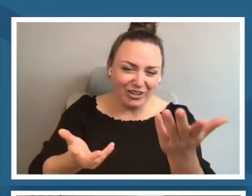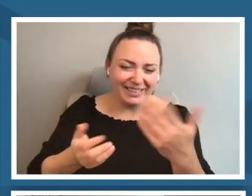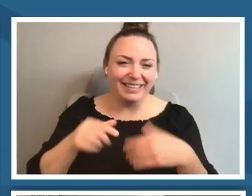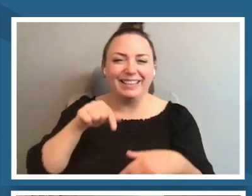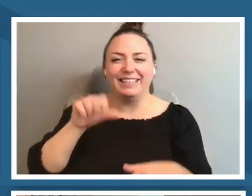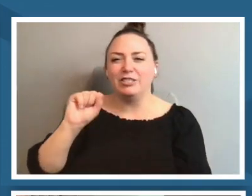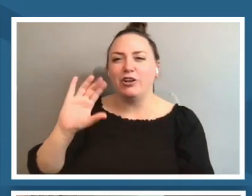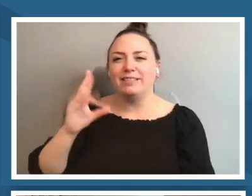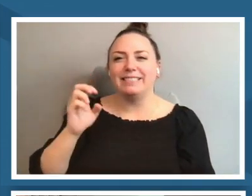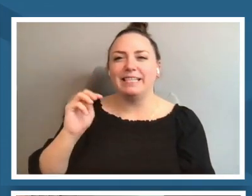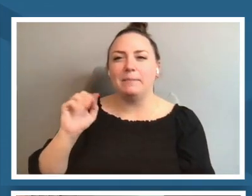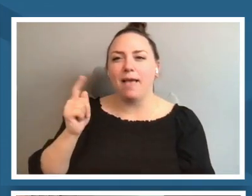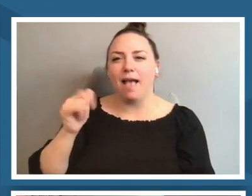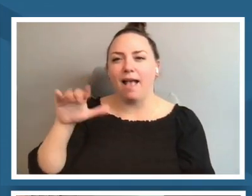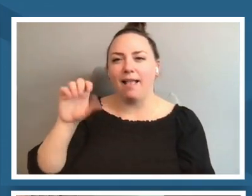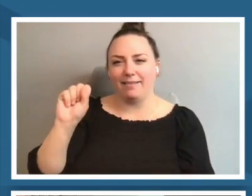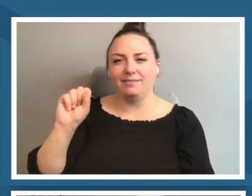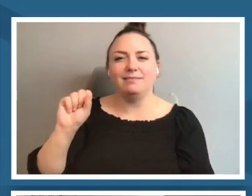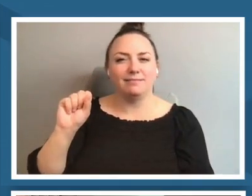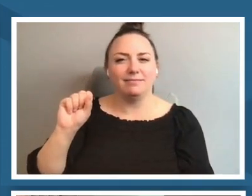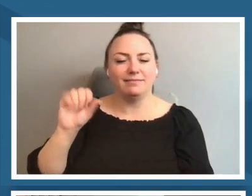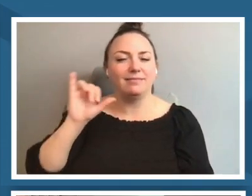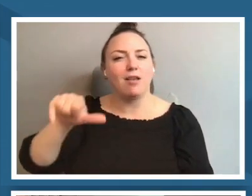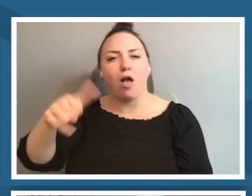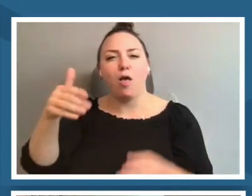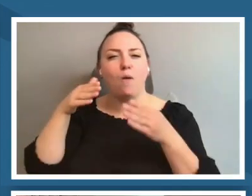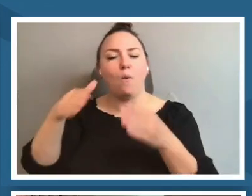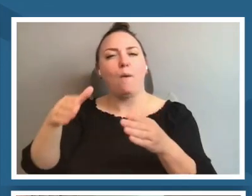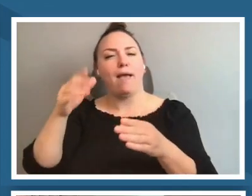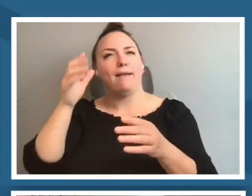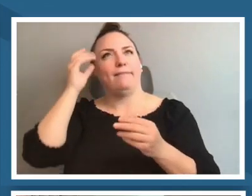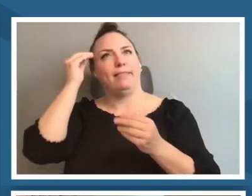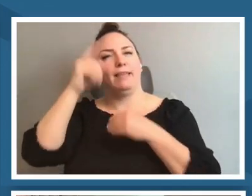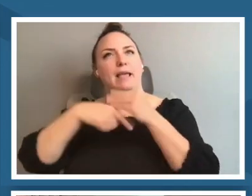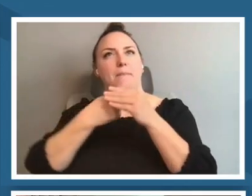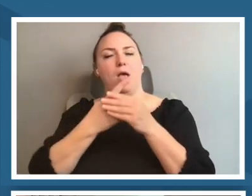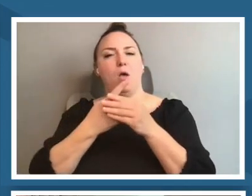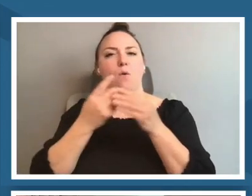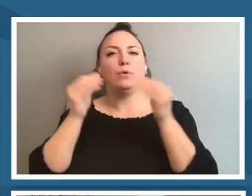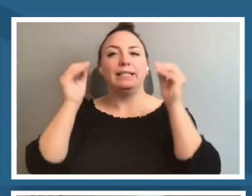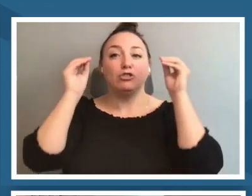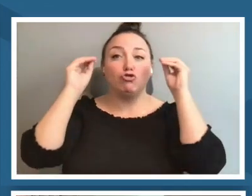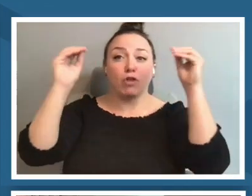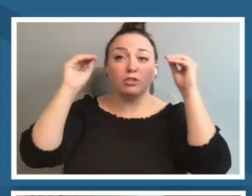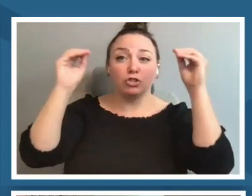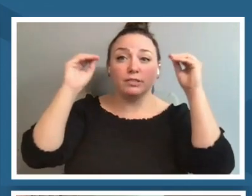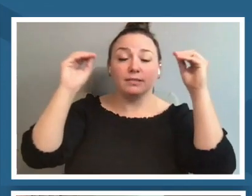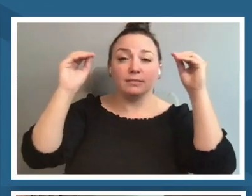another way of thinking about instructions at one level but also